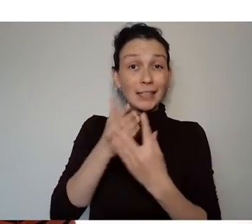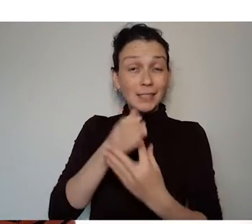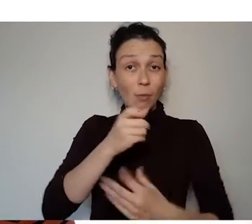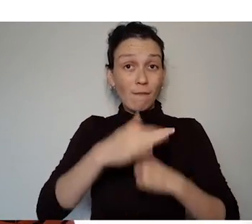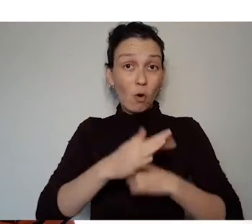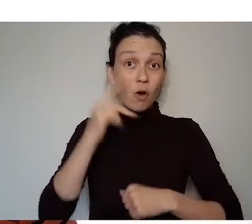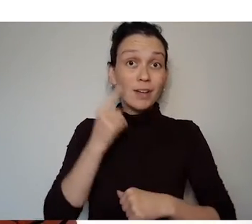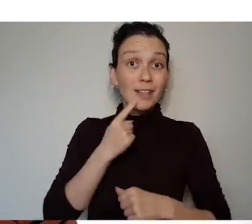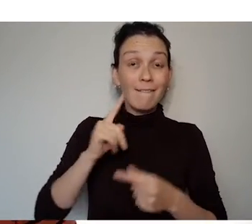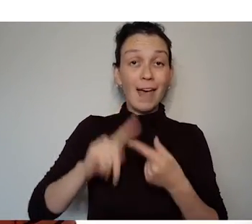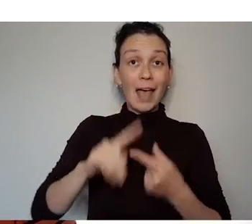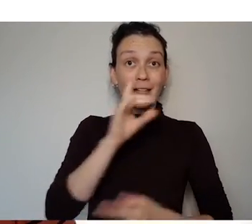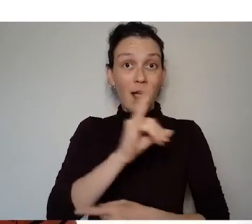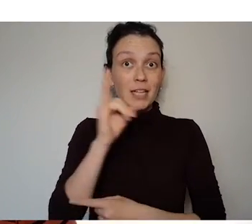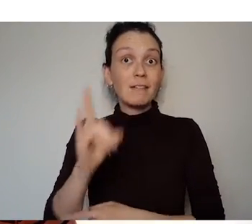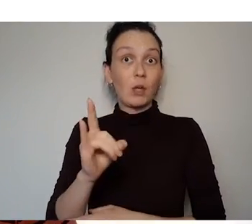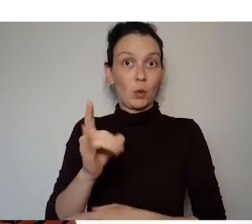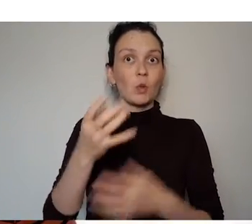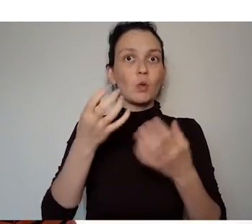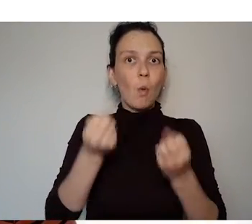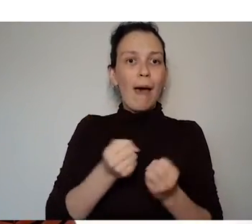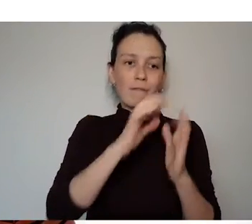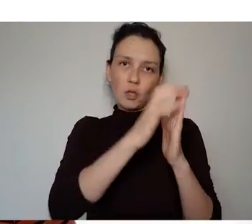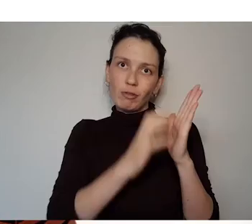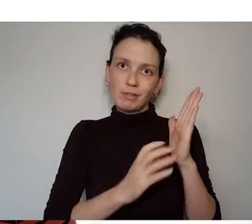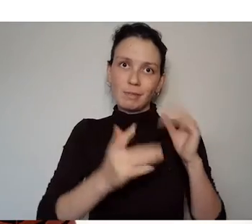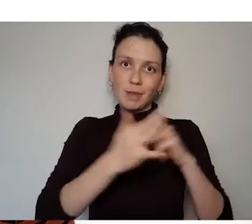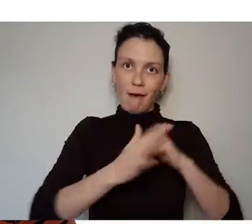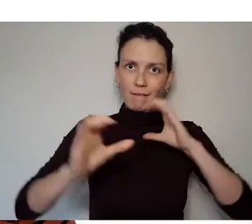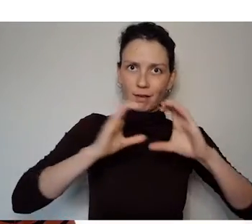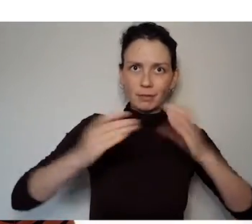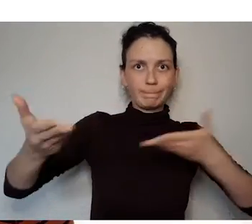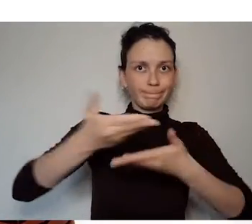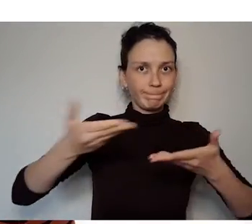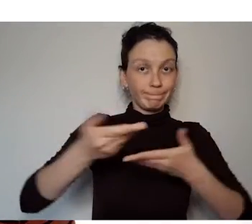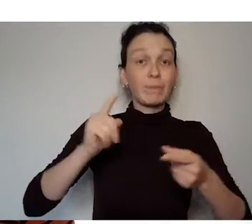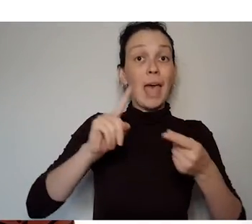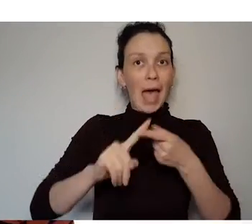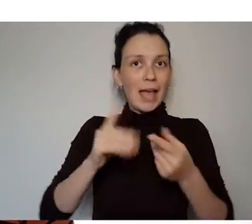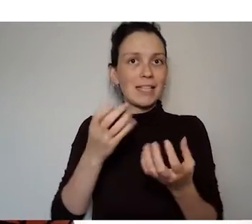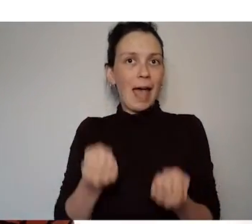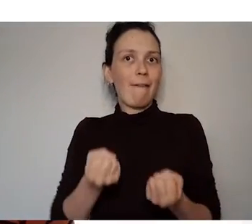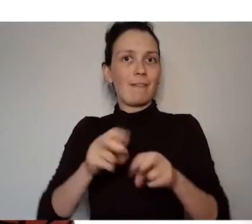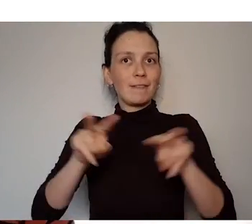available and also a captioned multi-camera video of the studio video recording of the